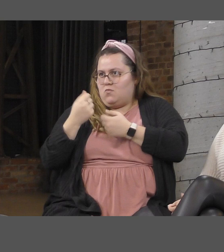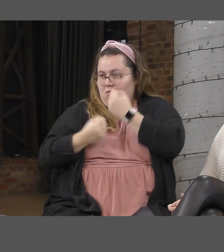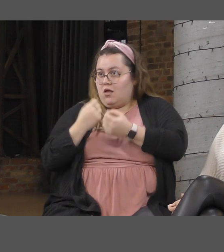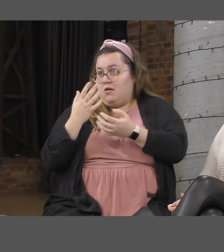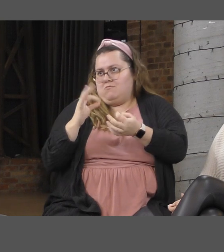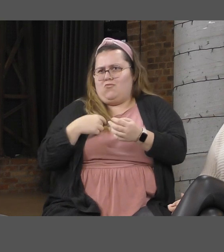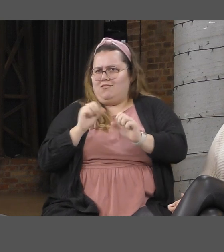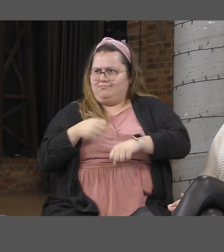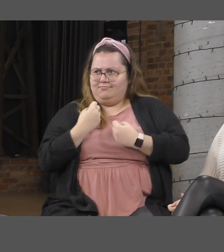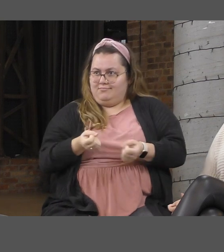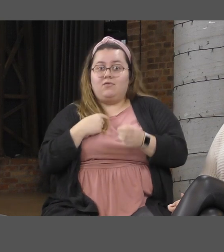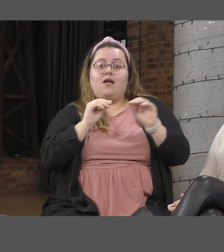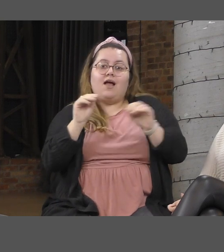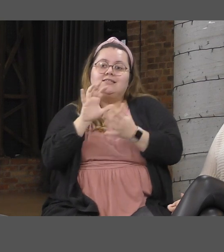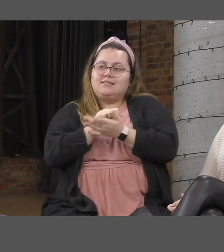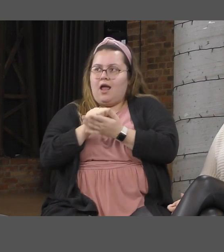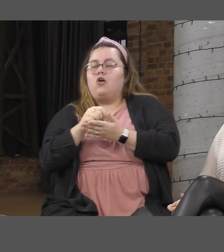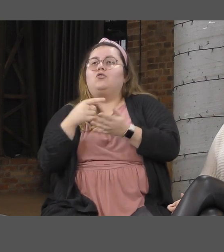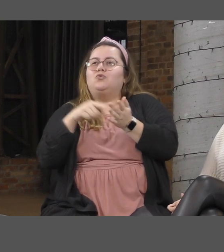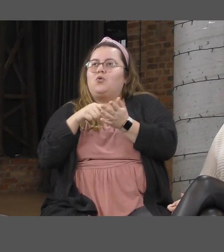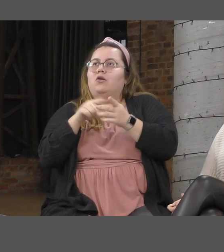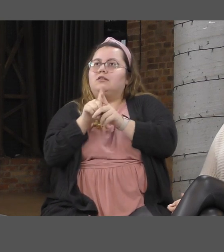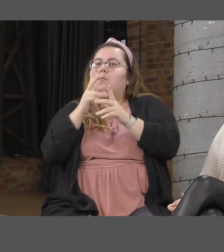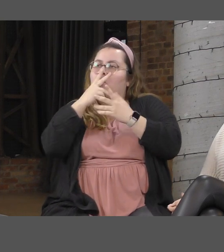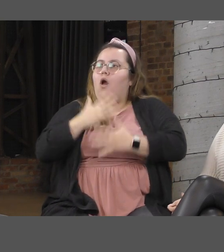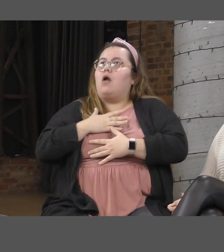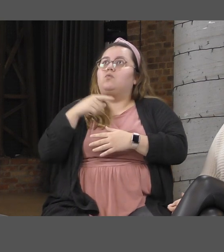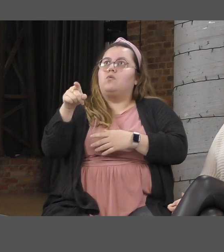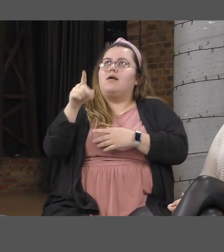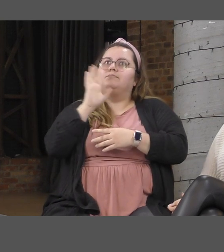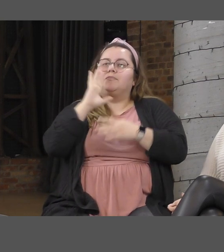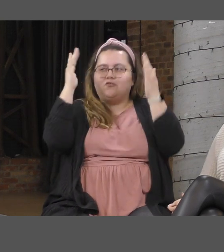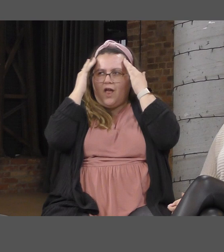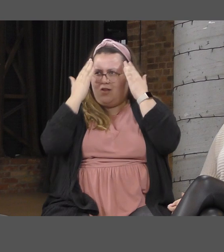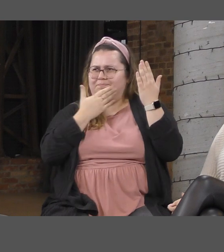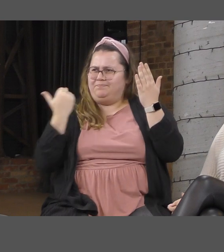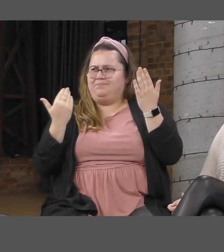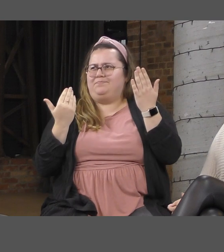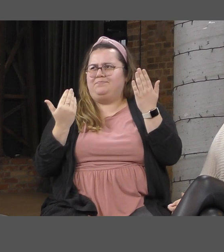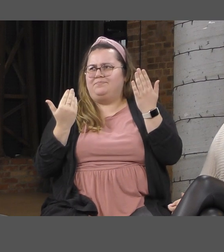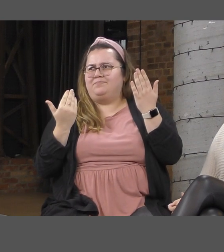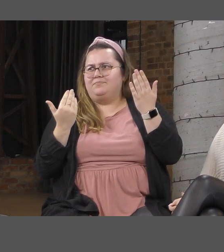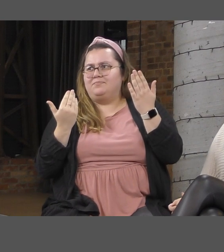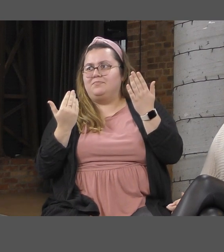That means that you do not want to cooperation, because it is impossible. I run my classes that way. It shows me that actually